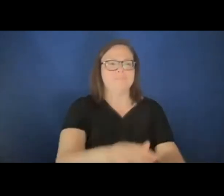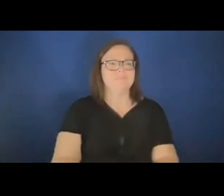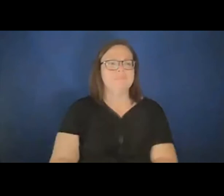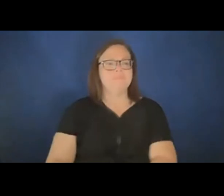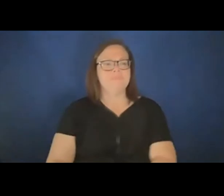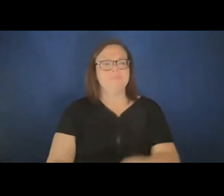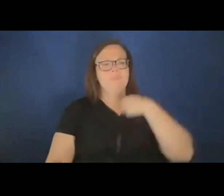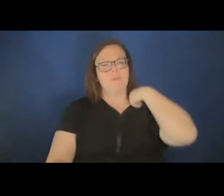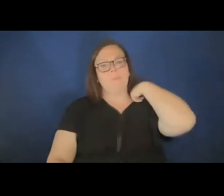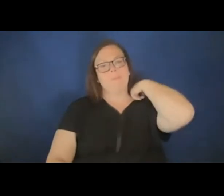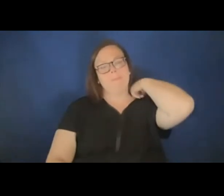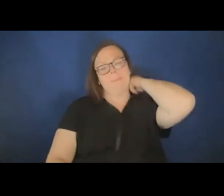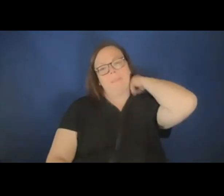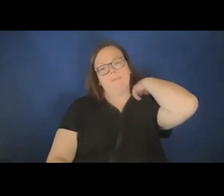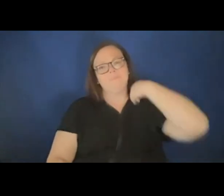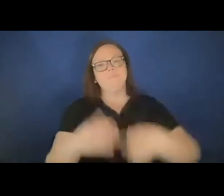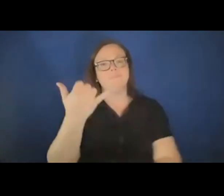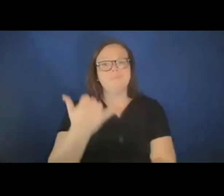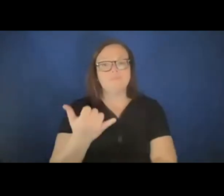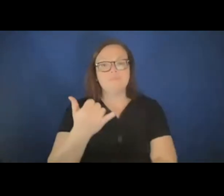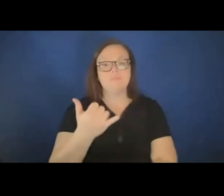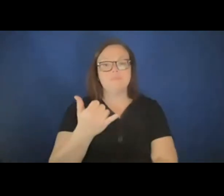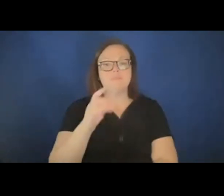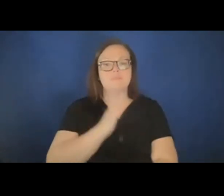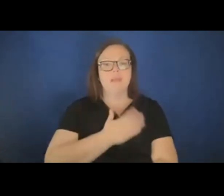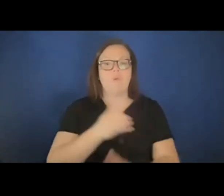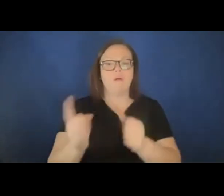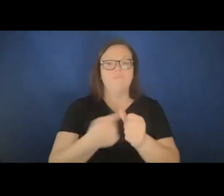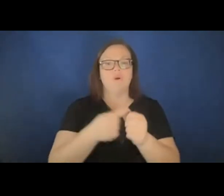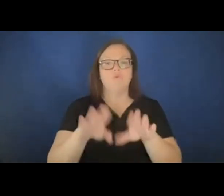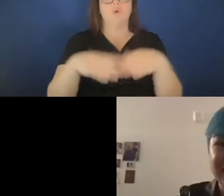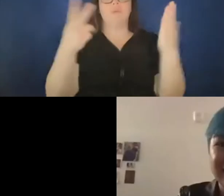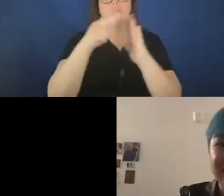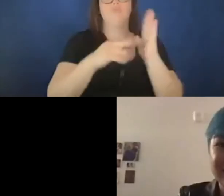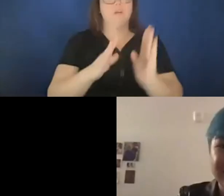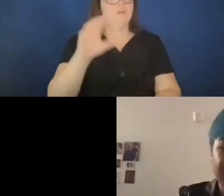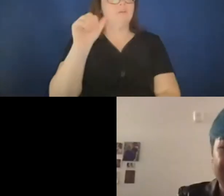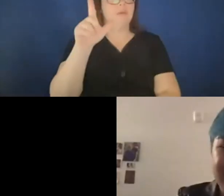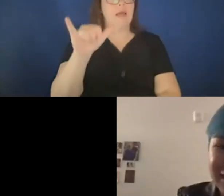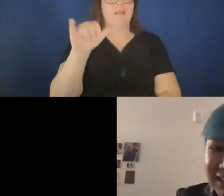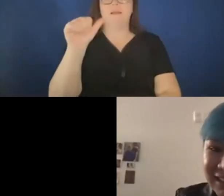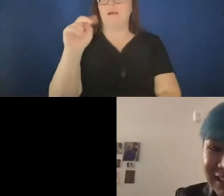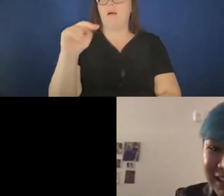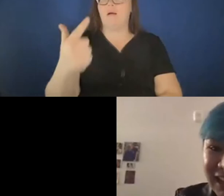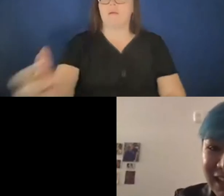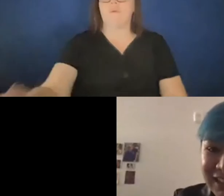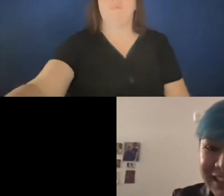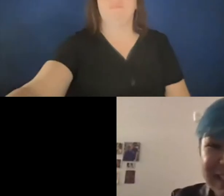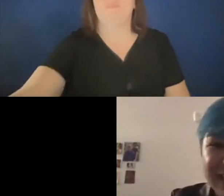And I'm going to hand it over to our first opening reader, Ally Ang.